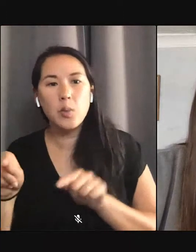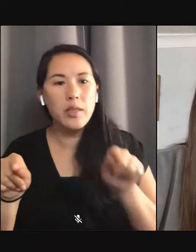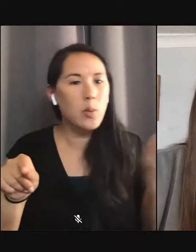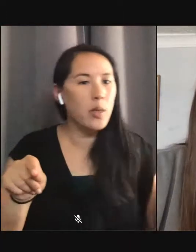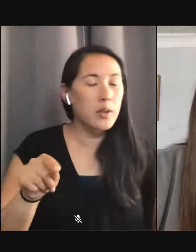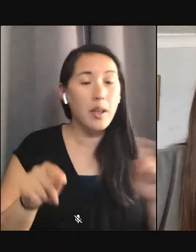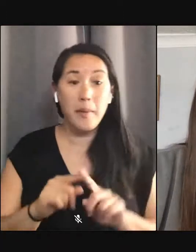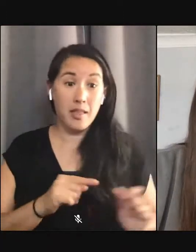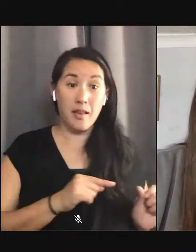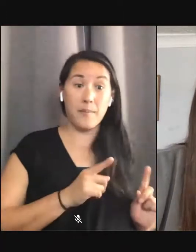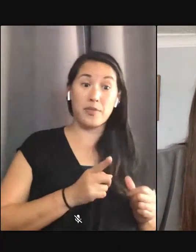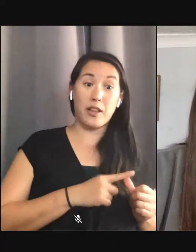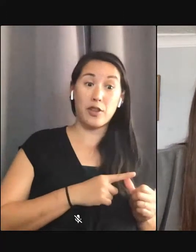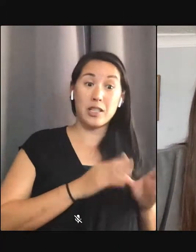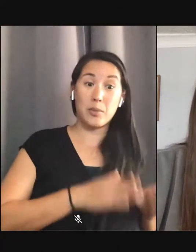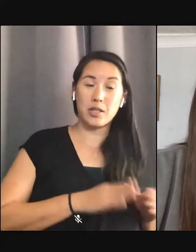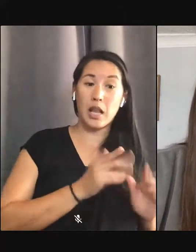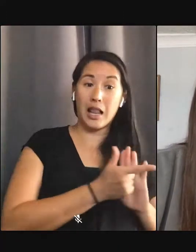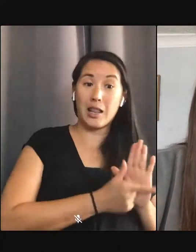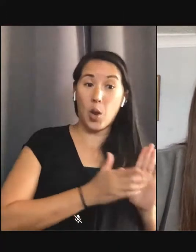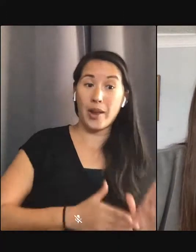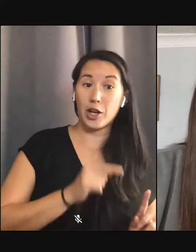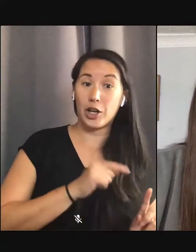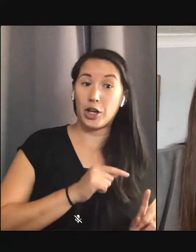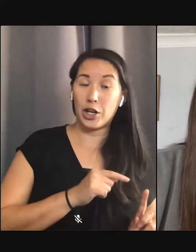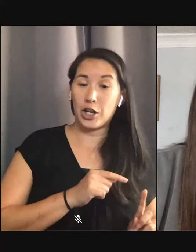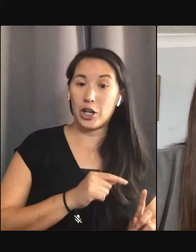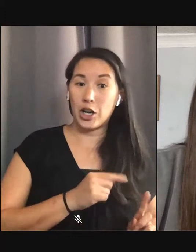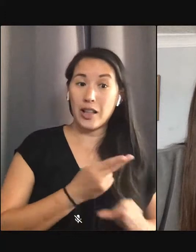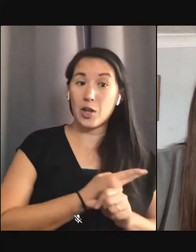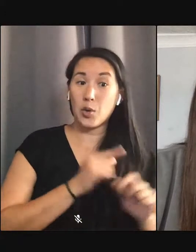person who was a lawyer actually they used a screen reader but they never called buses